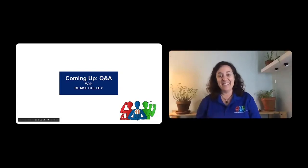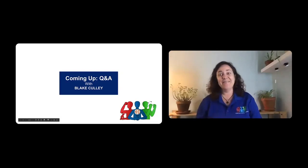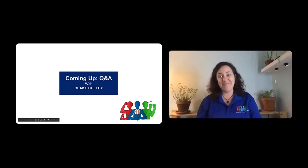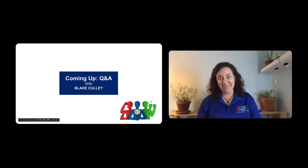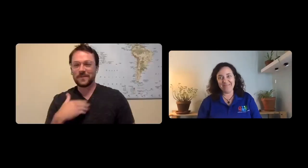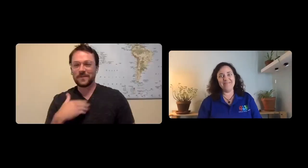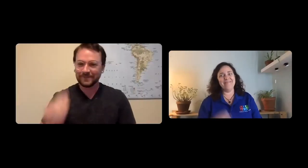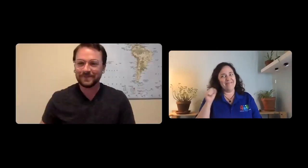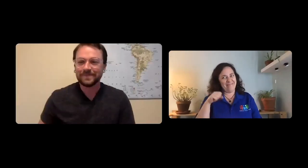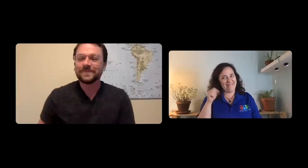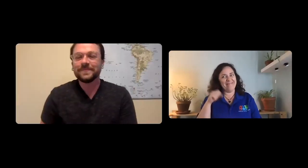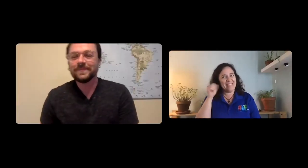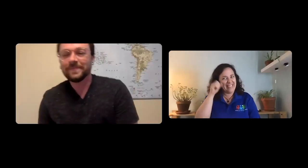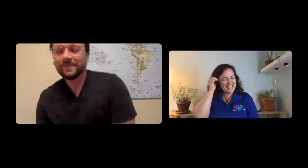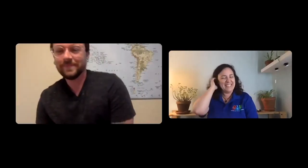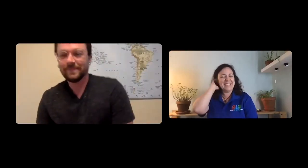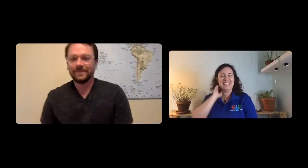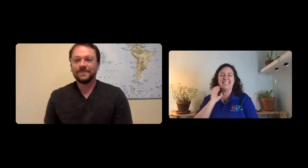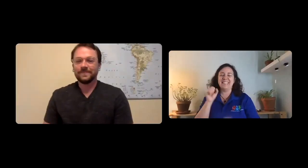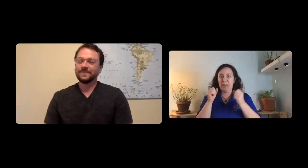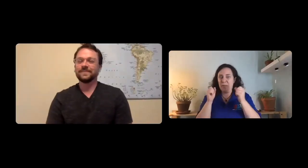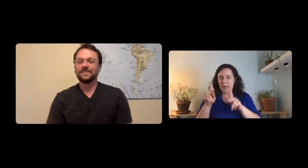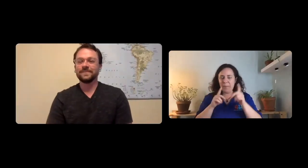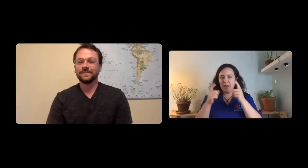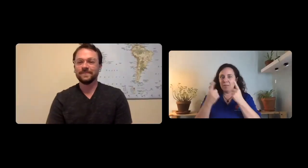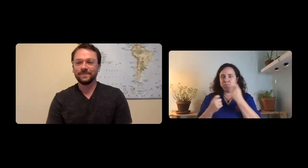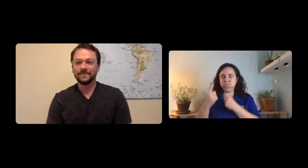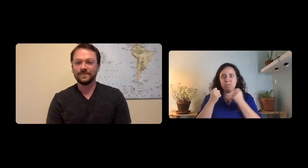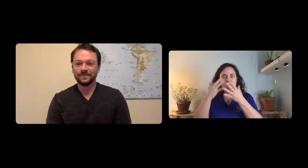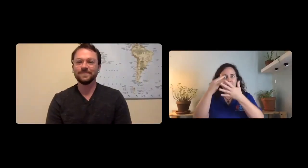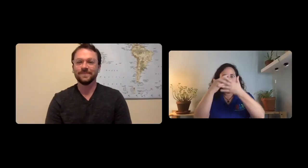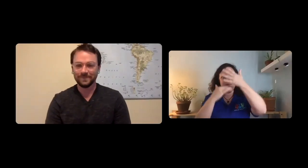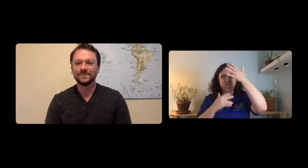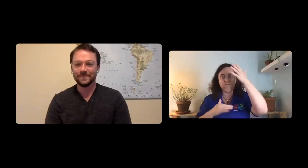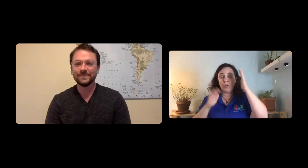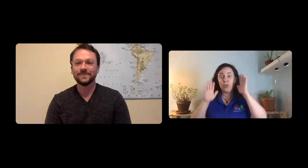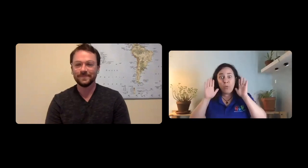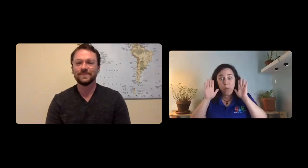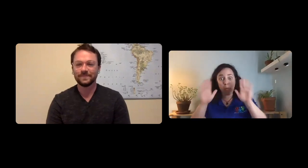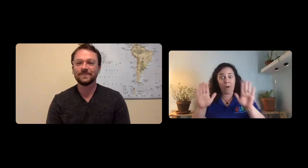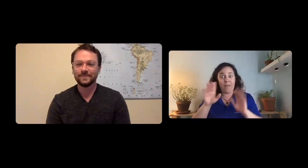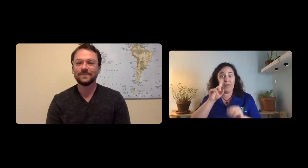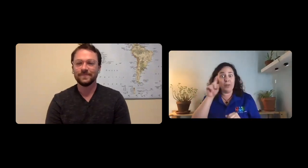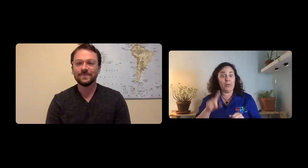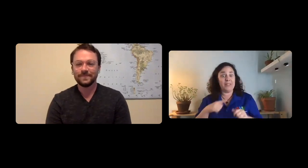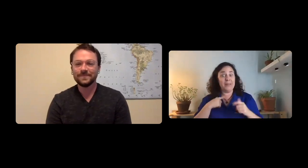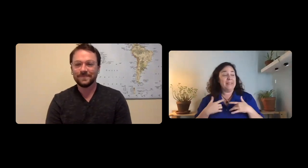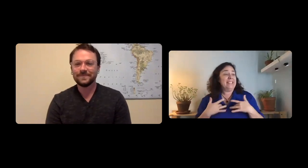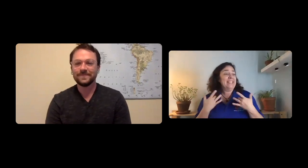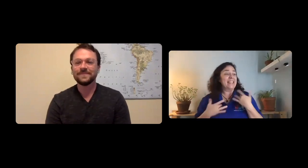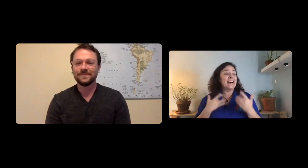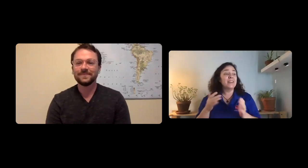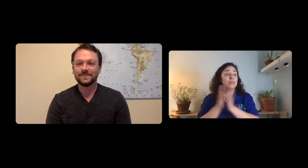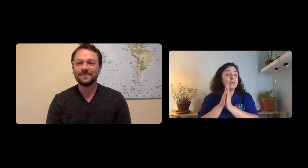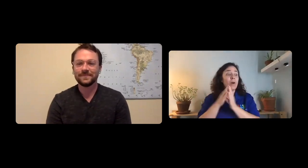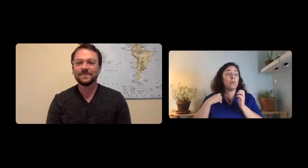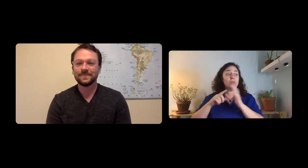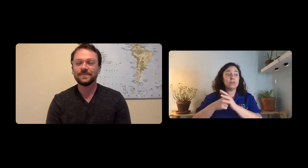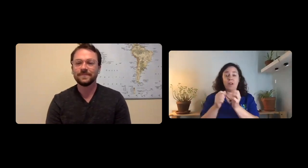I hope you all enjoyed watching my video presentation. > I did! So many things that you touched on!